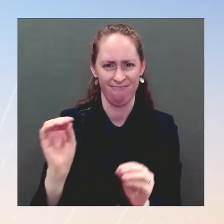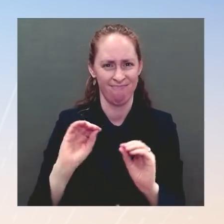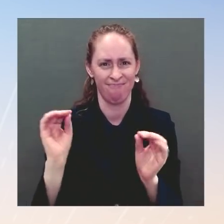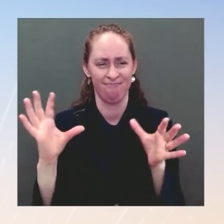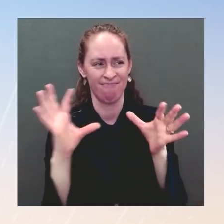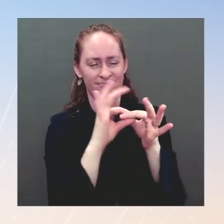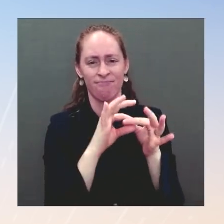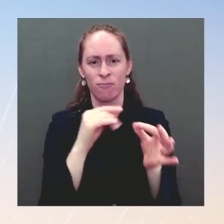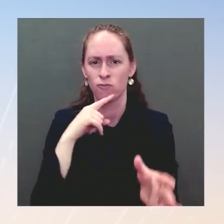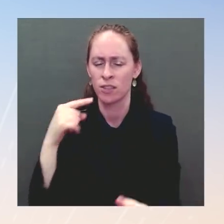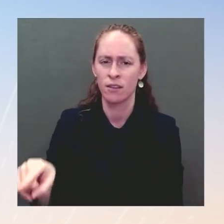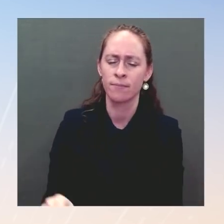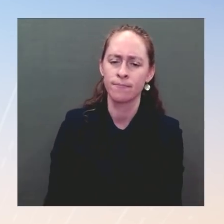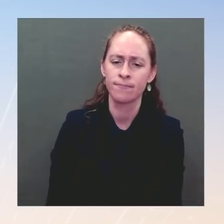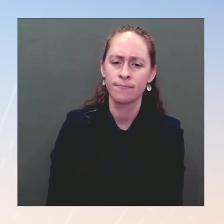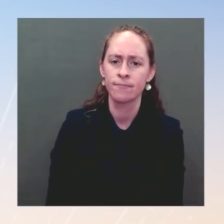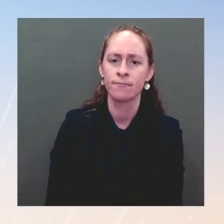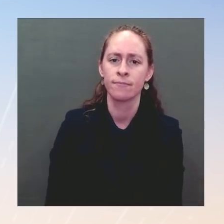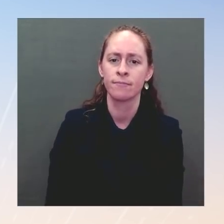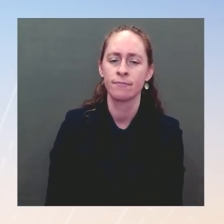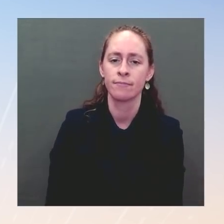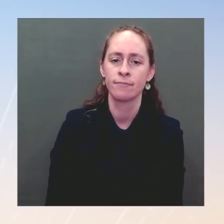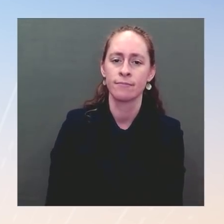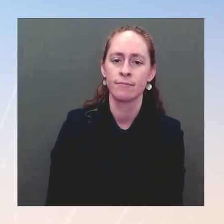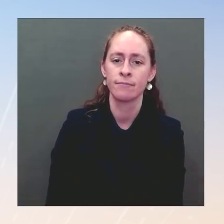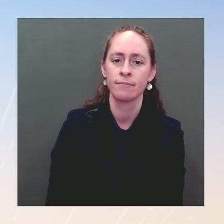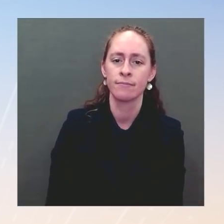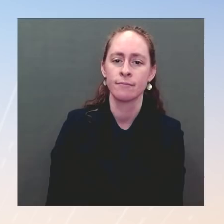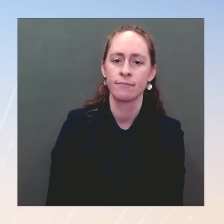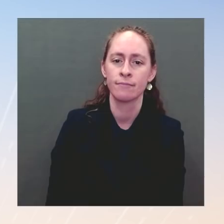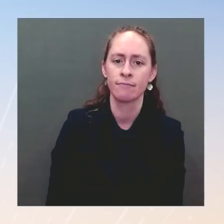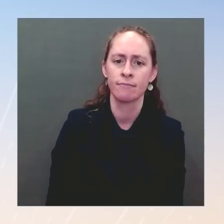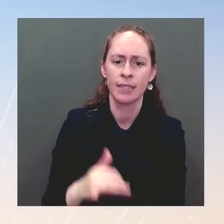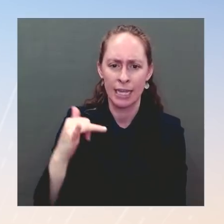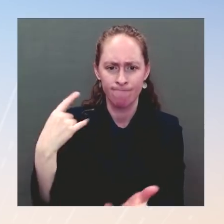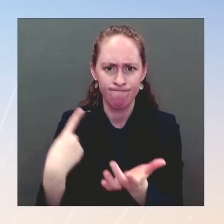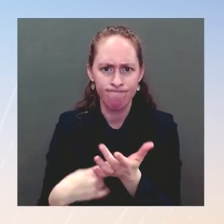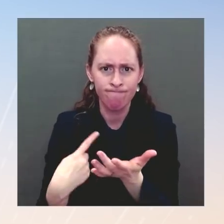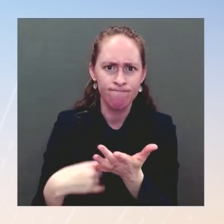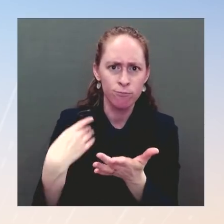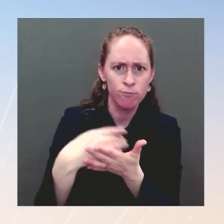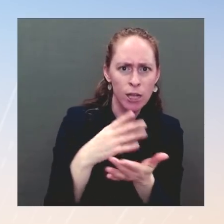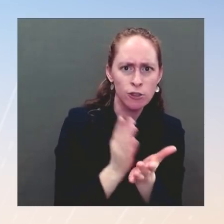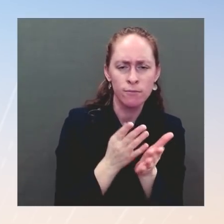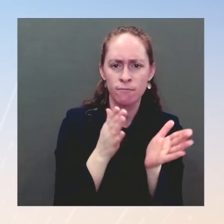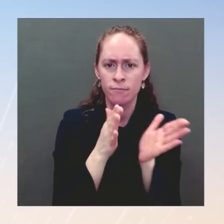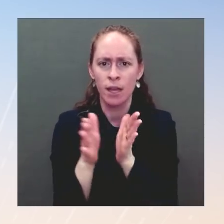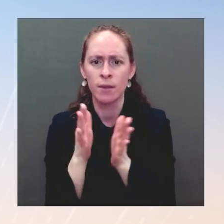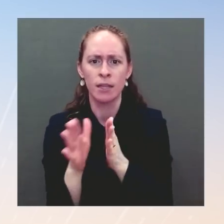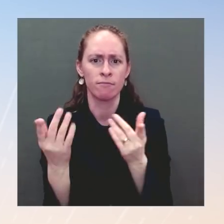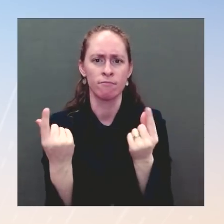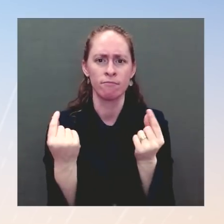for Ukraine is the administration prepared to support? Ms. Psaki: It's a good question. What we're going to -- and it's hard for me to give you a number right now,